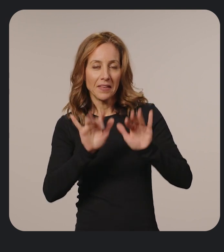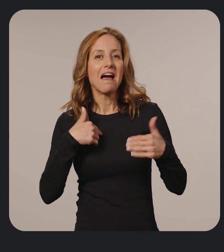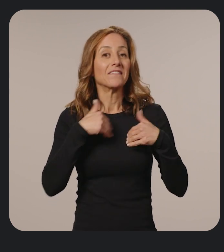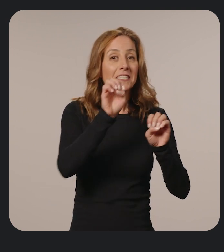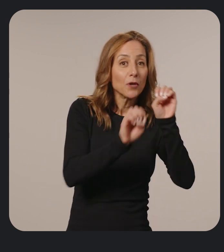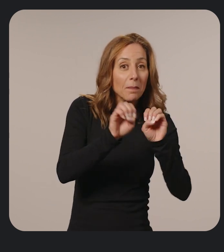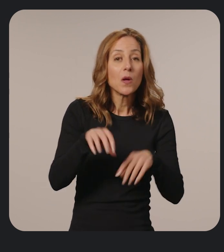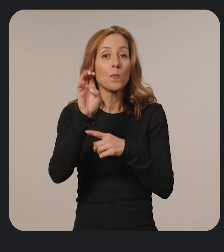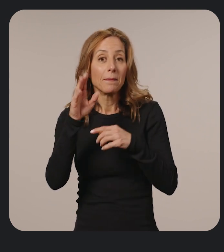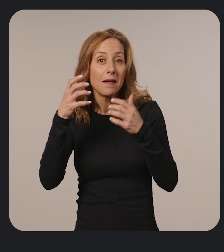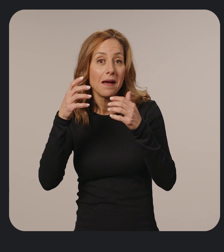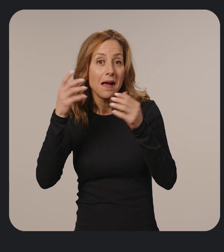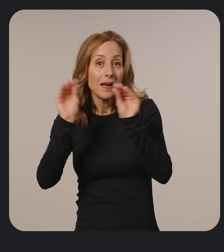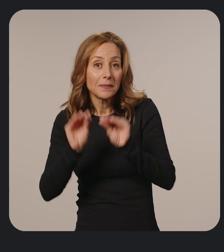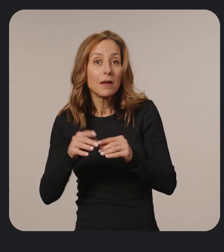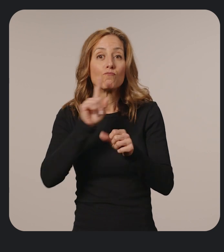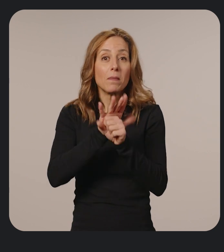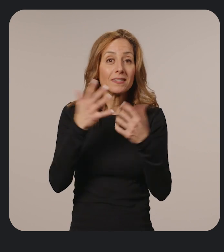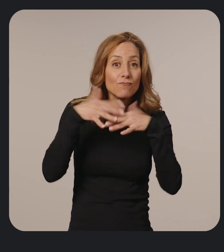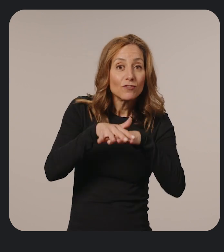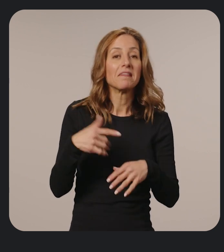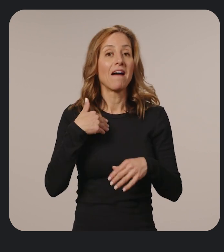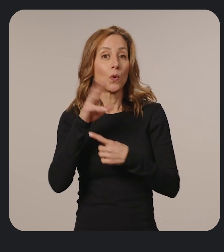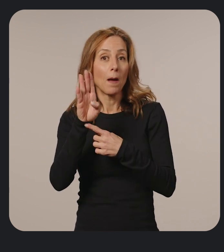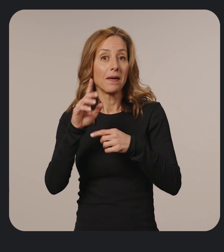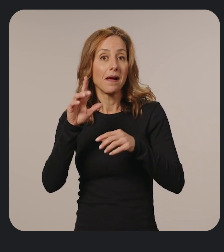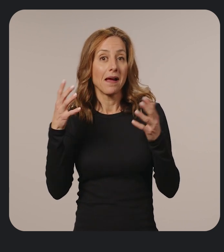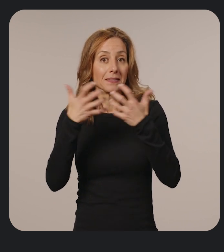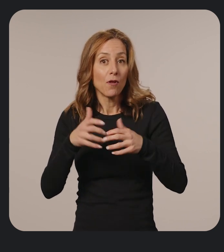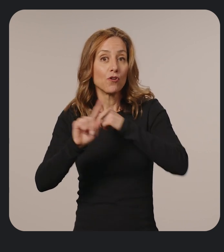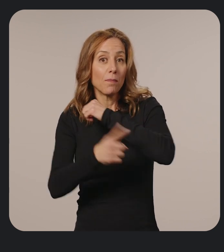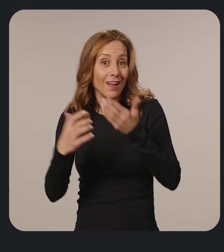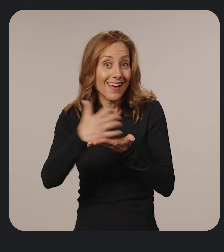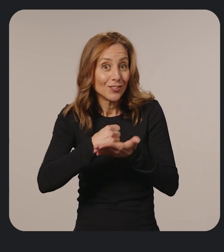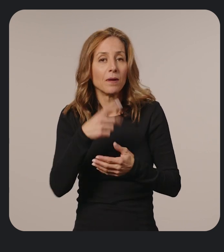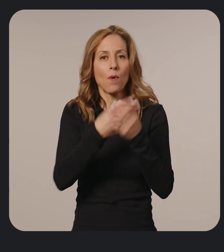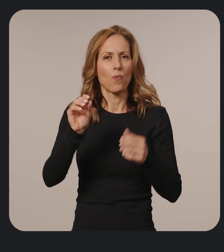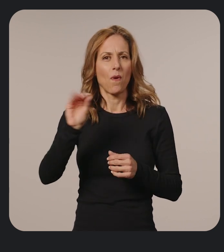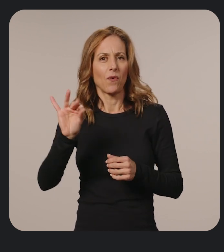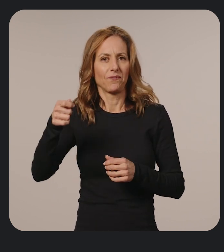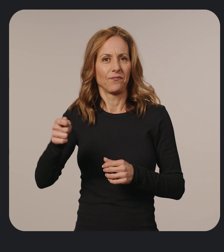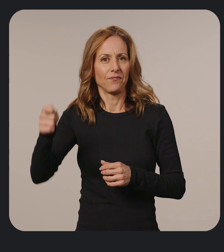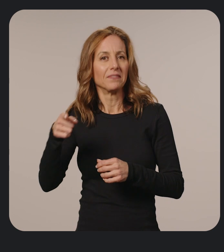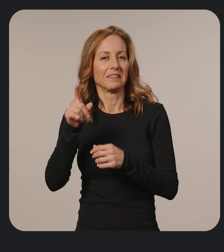So I've got the experimental WebAssembly Promise Integration, and I've got WebAssembly garbage collection. These are both currently disabled,